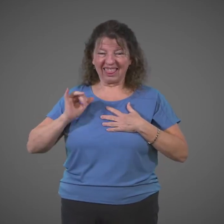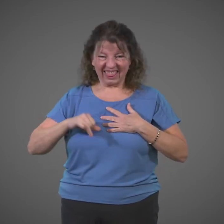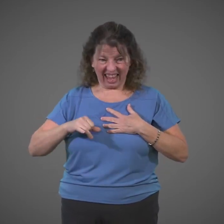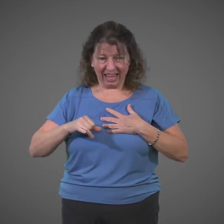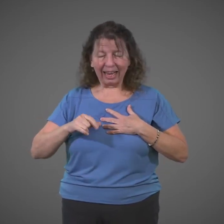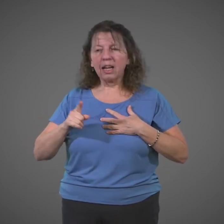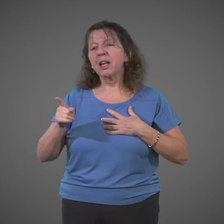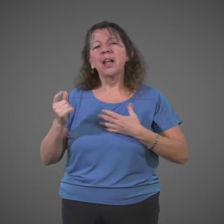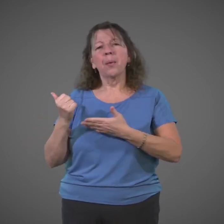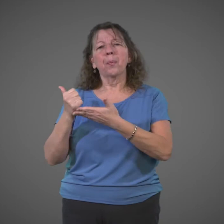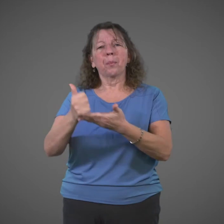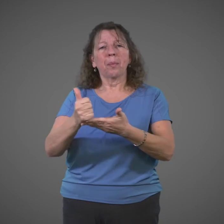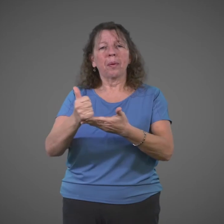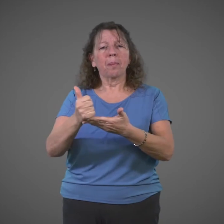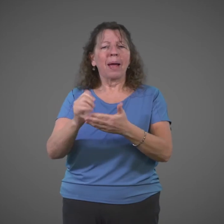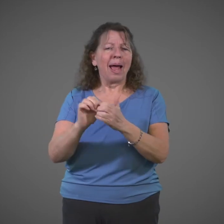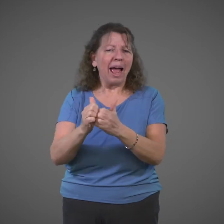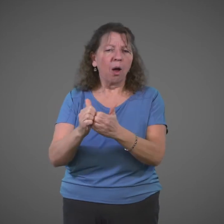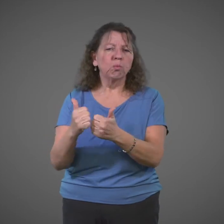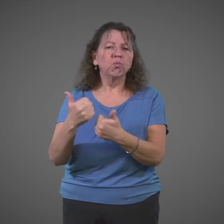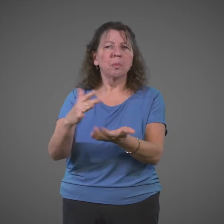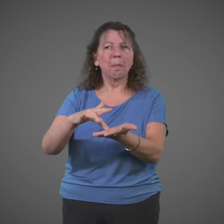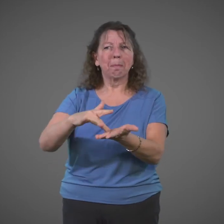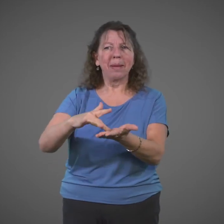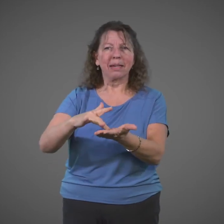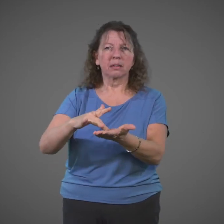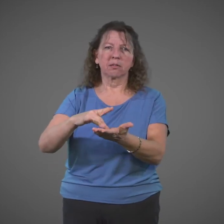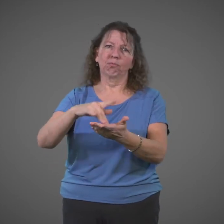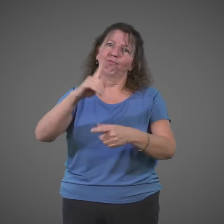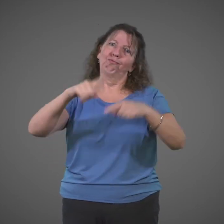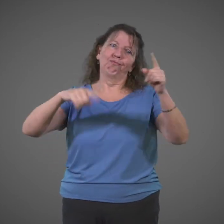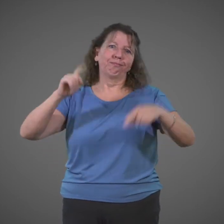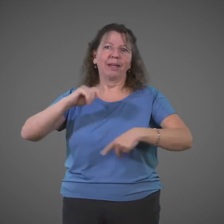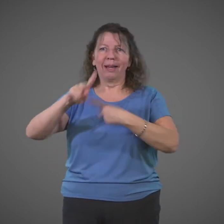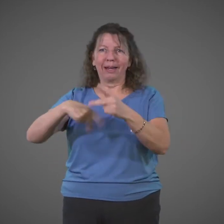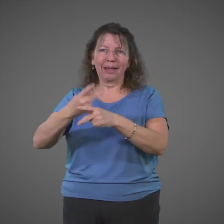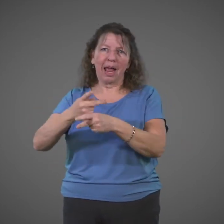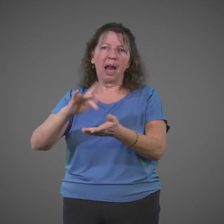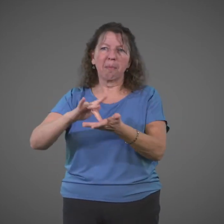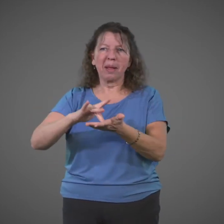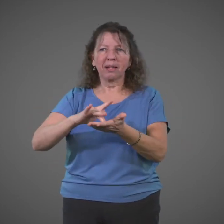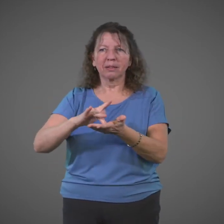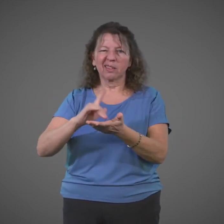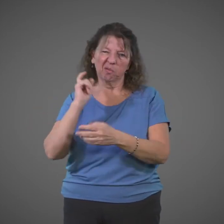If you have a clot on your lung, there are various medicines the doctor may try.